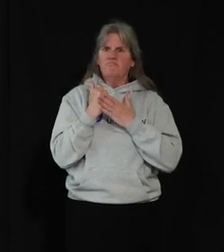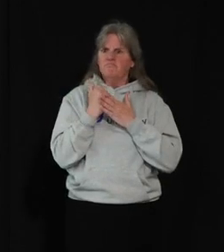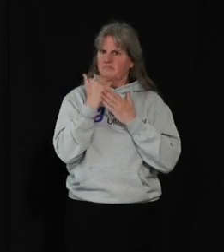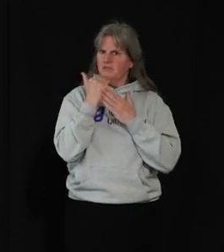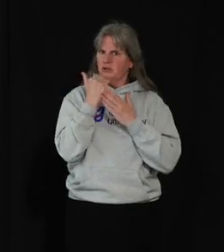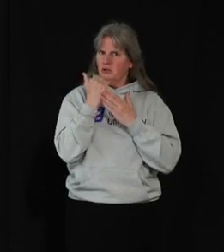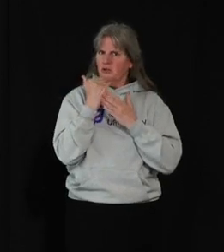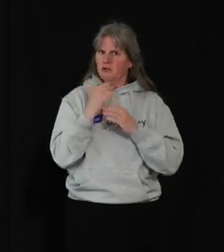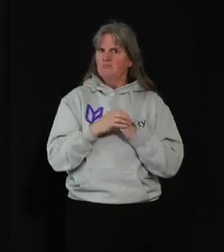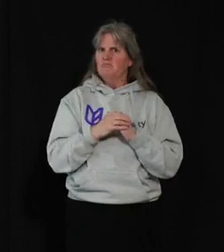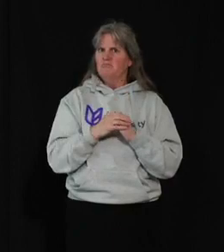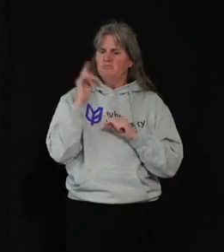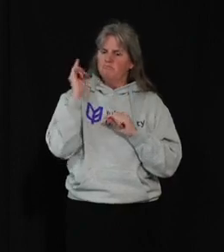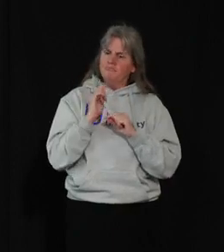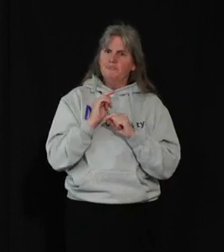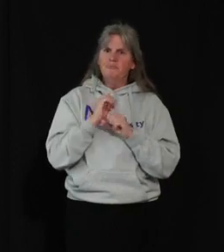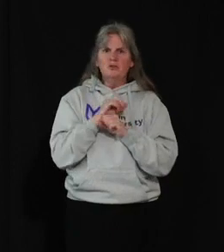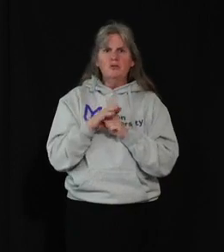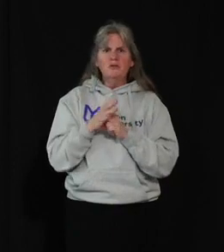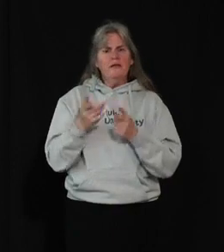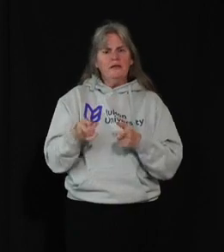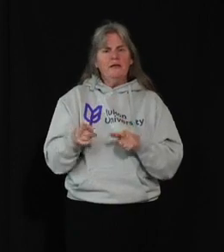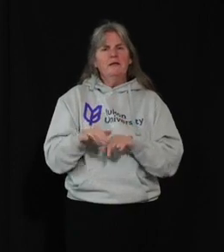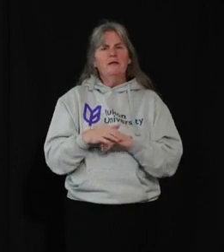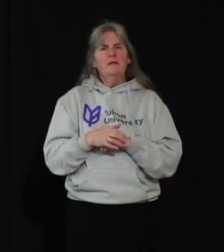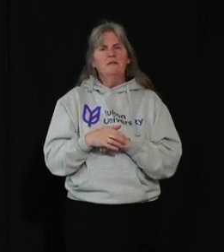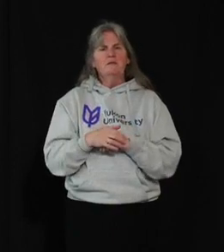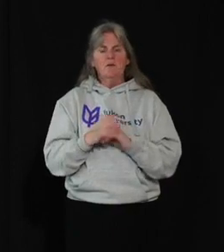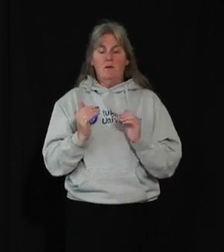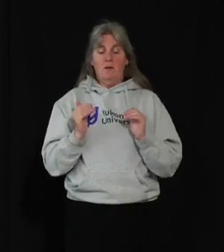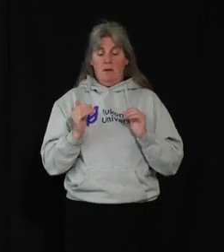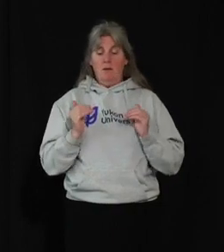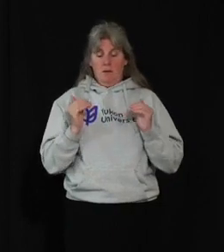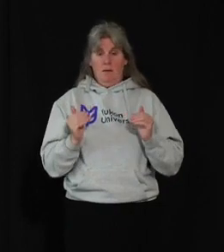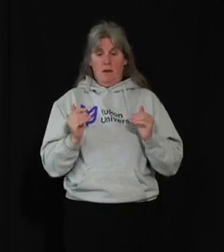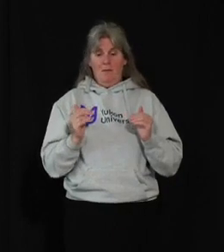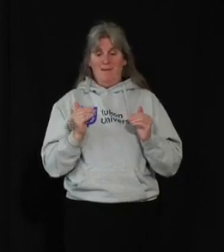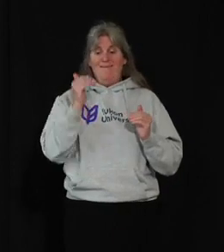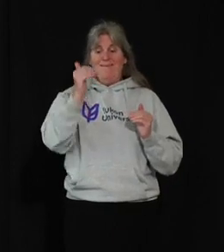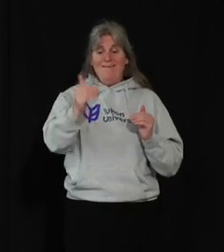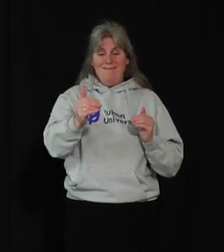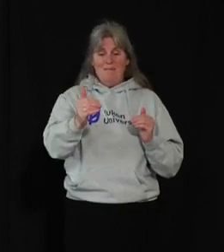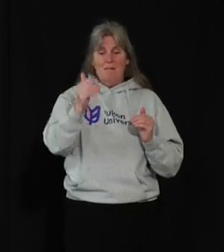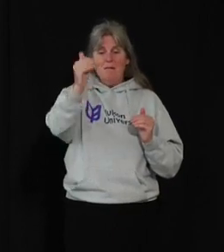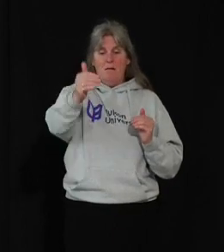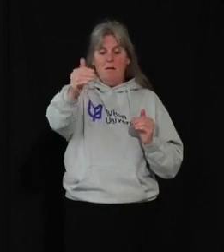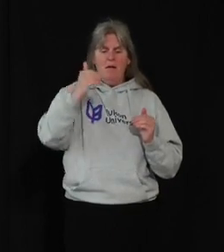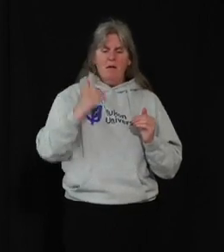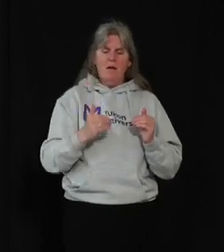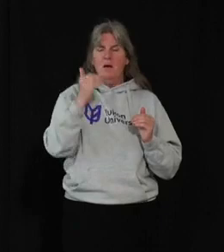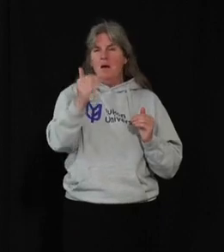we look toward next phases of our plan, that allows us to consider other options whether